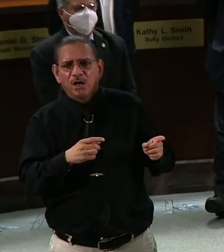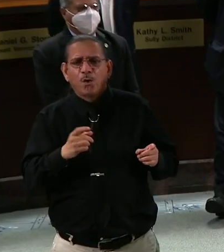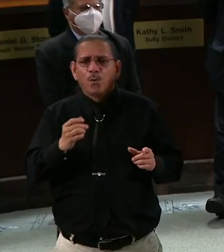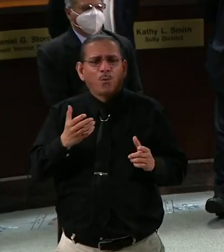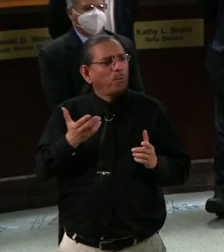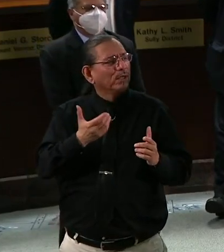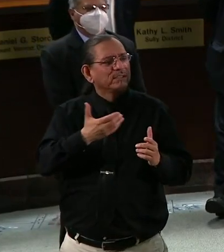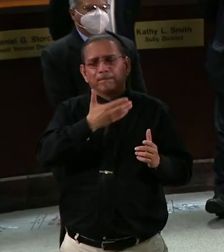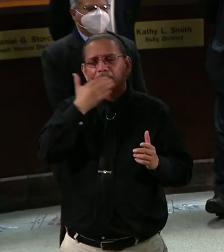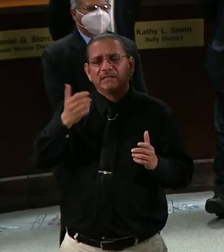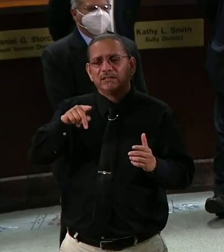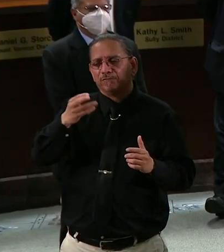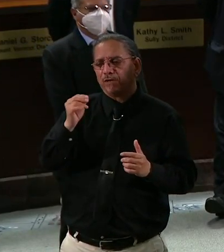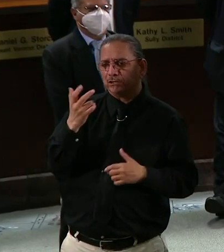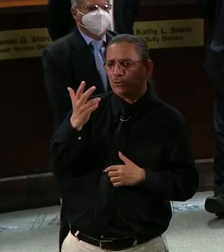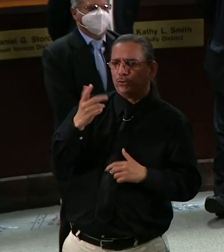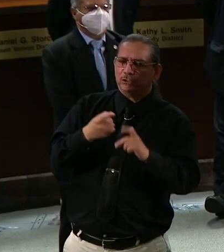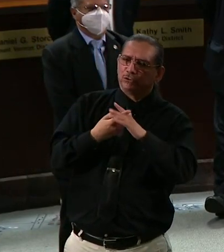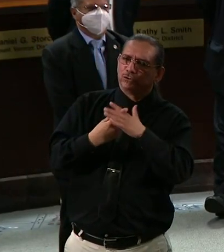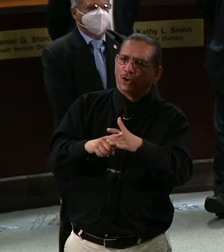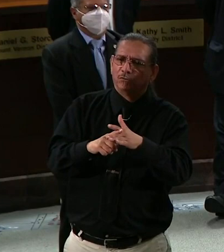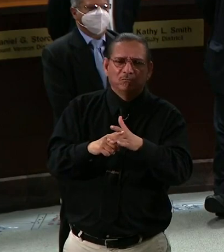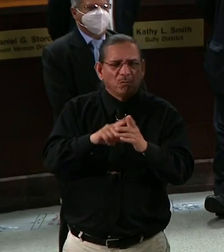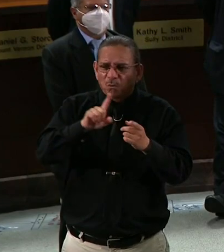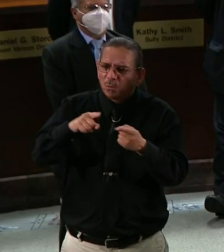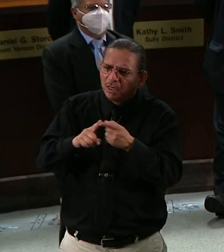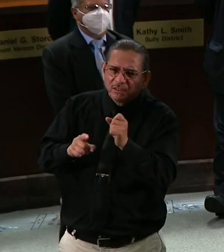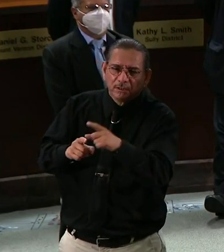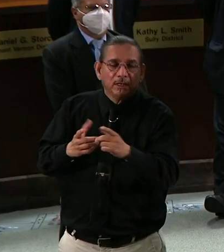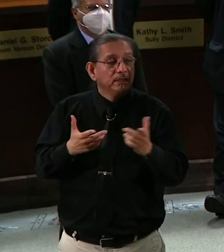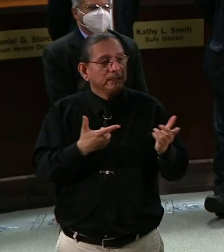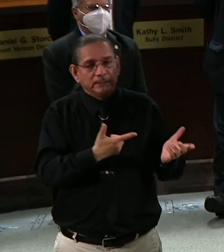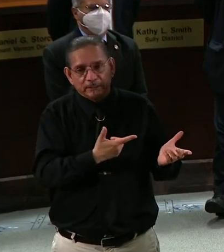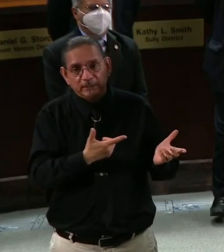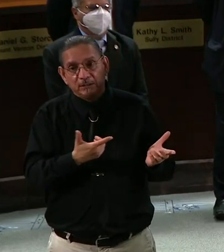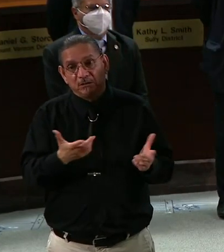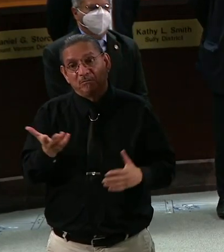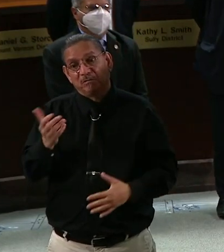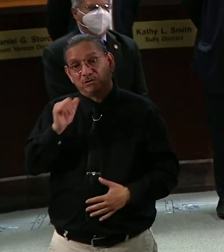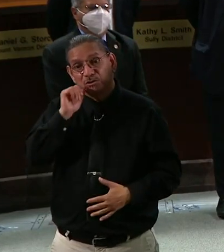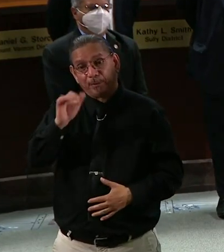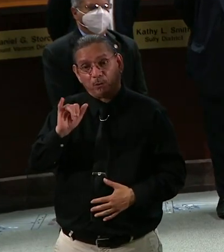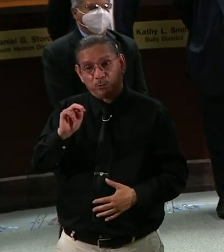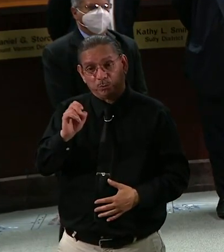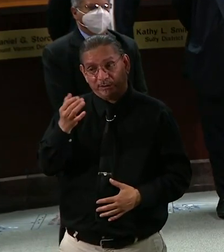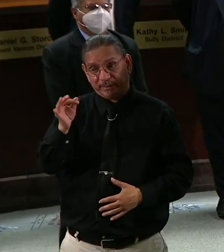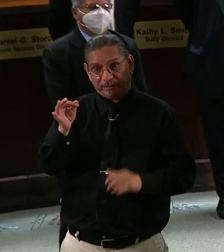FACED WHILST YES THE QUESTION IS WHAT A OUR BEST GUESS WHEN